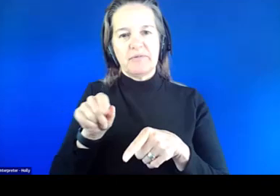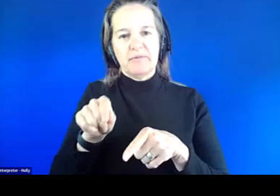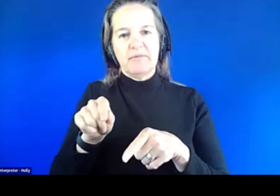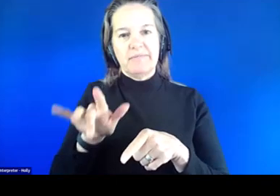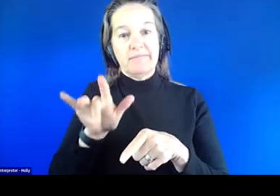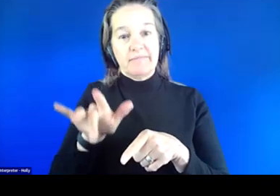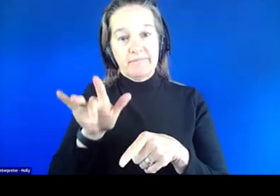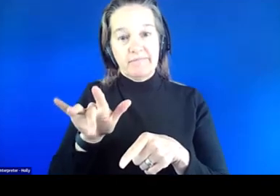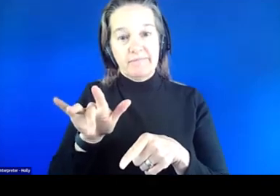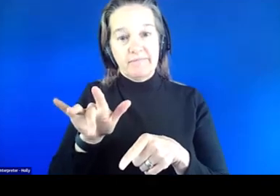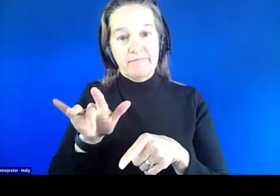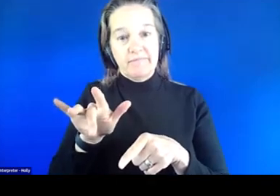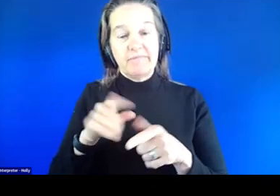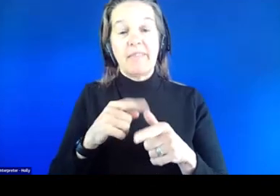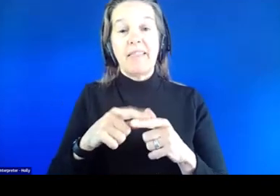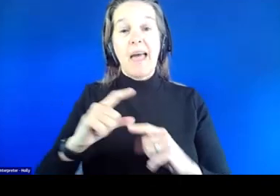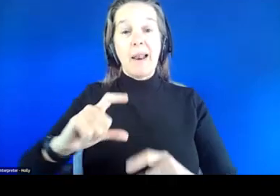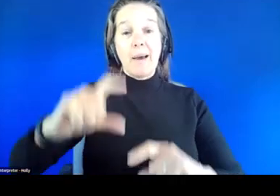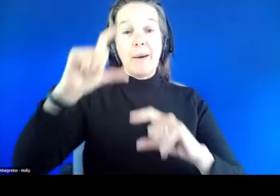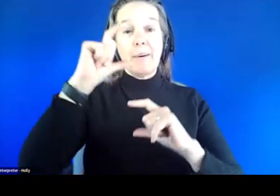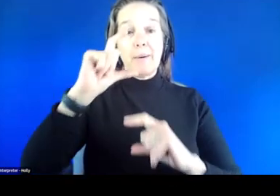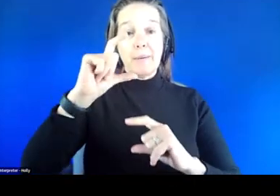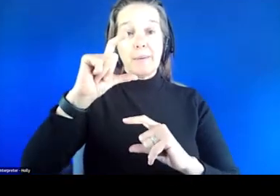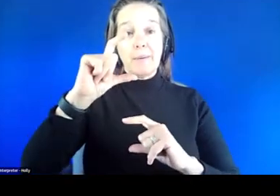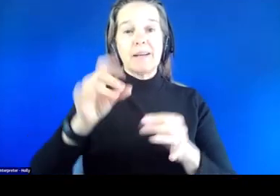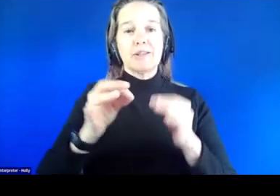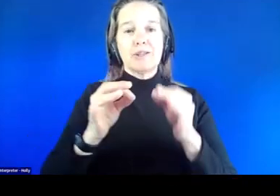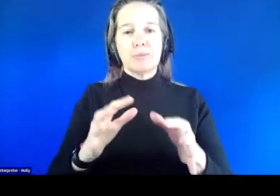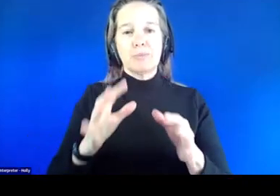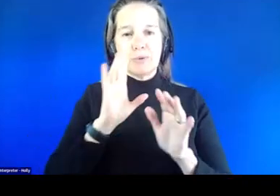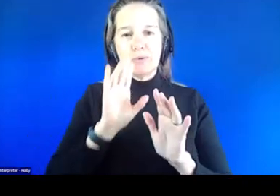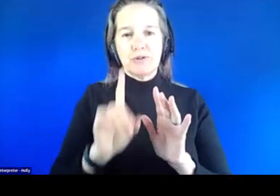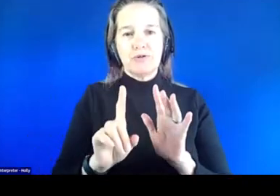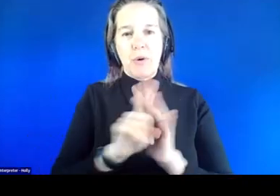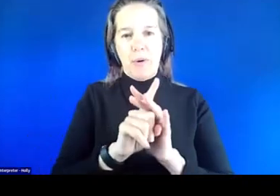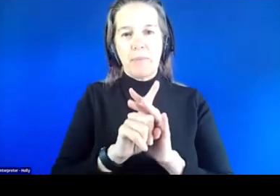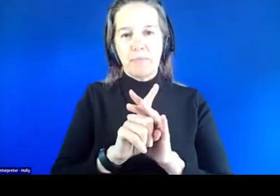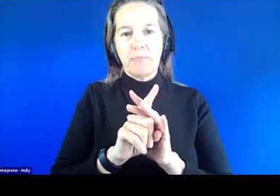The ASL interpreters will appear in an independent